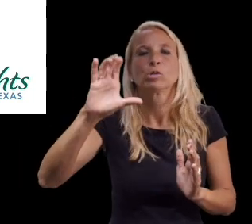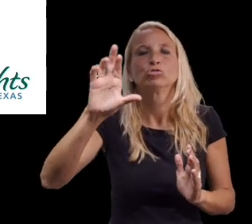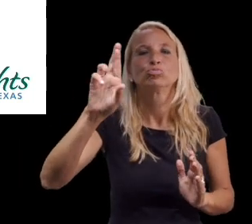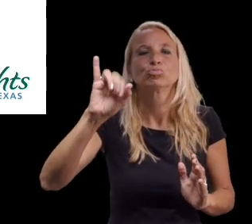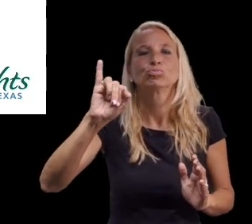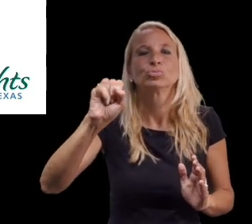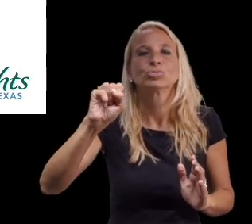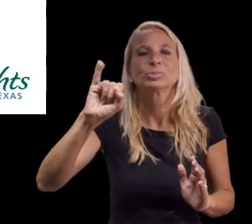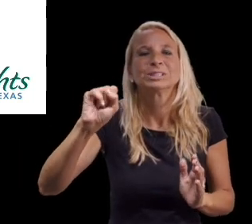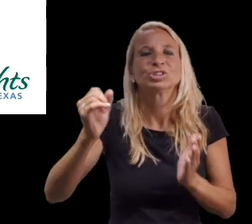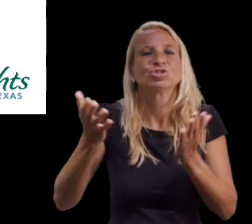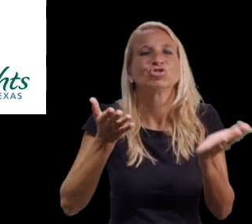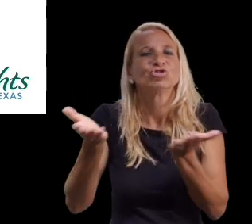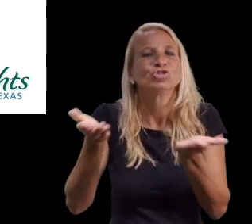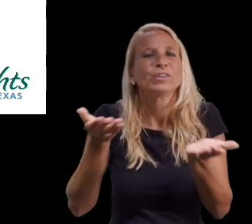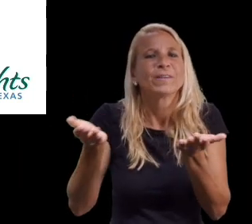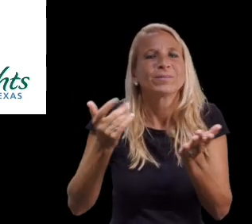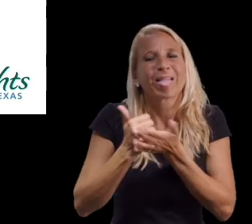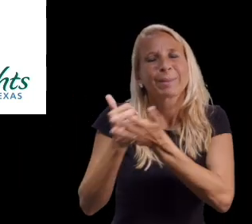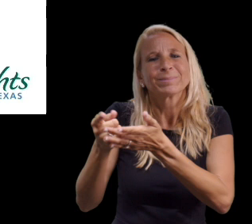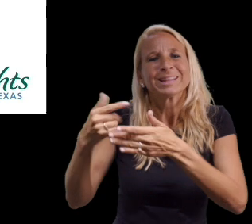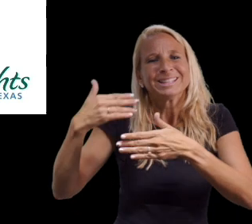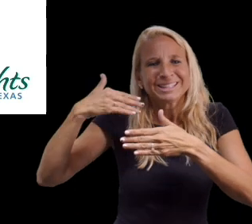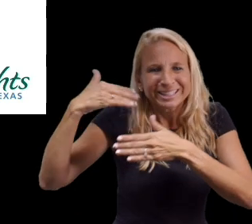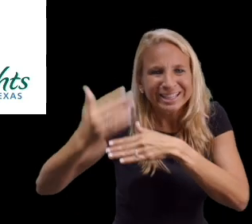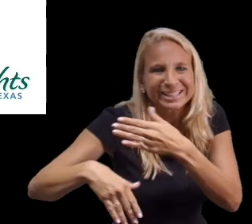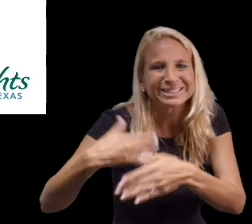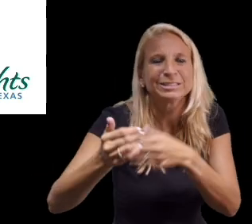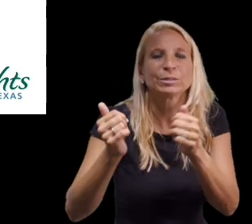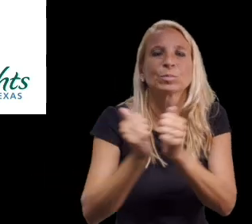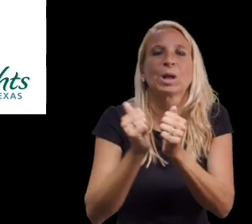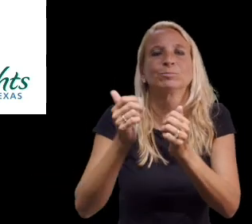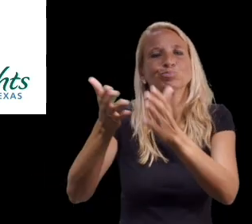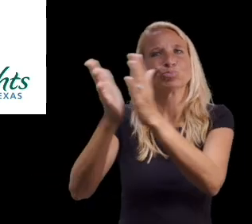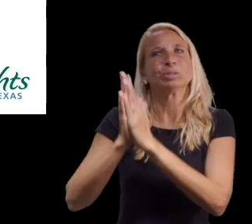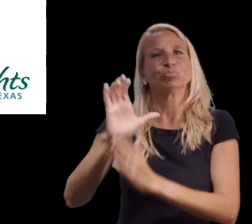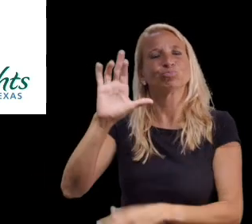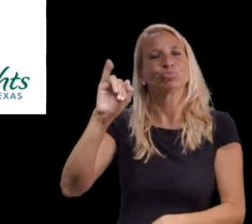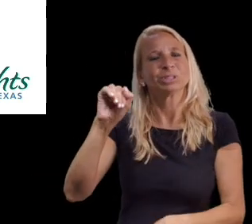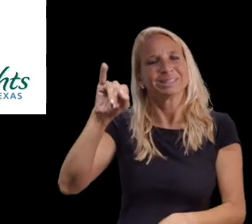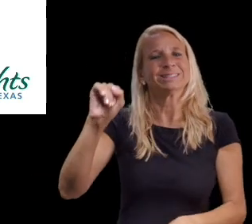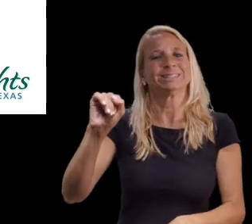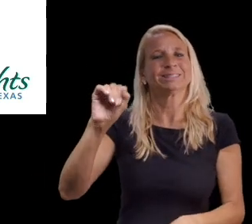the need for crisis services in order to get them to push forward with requesting